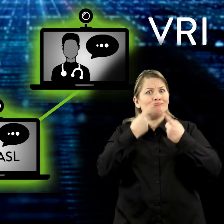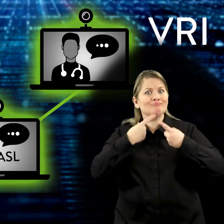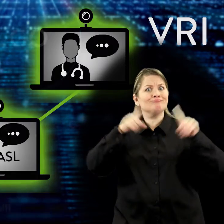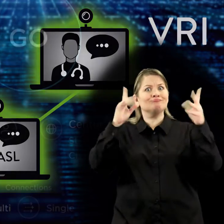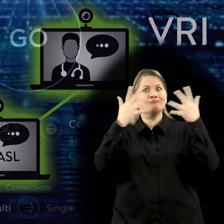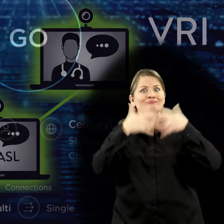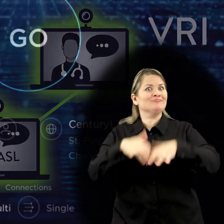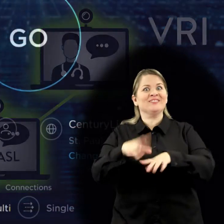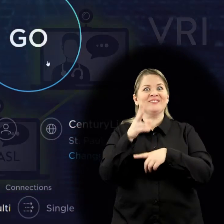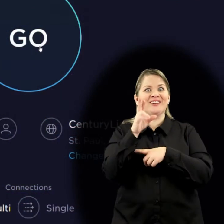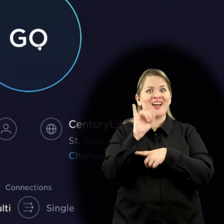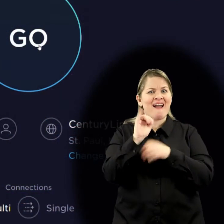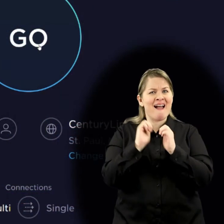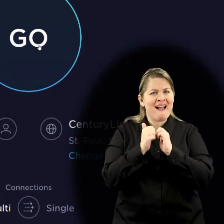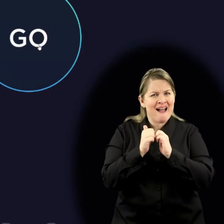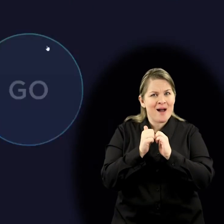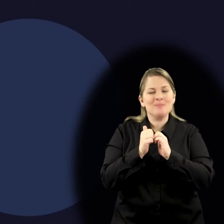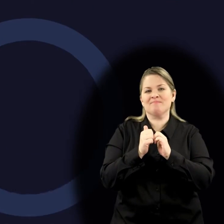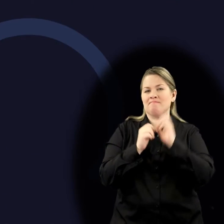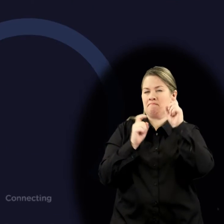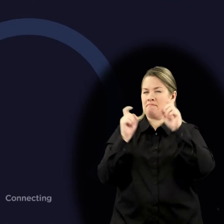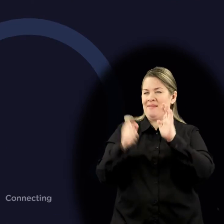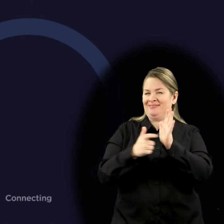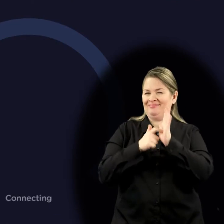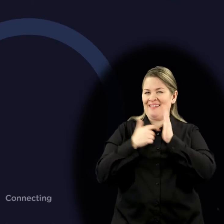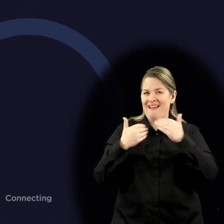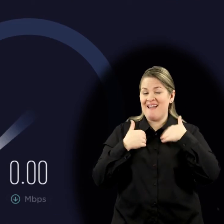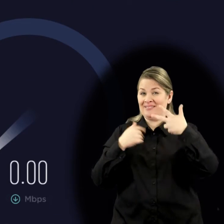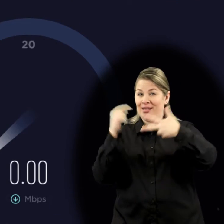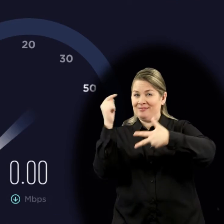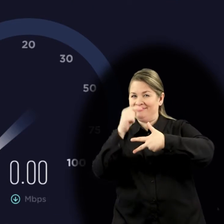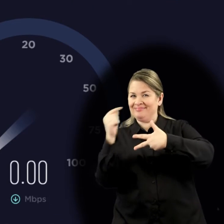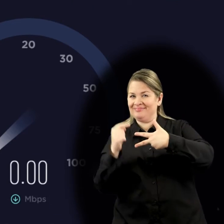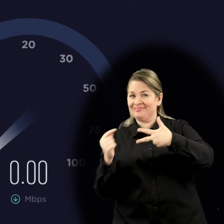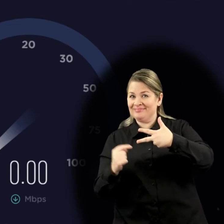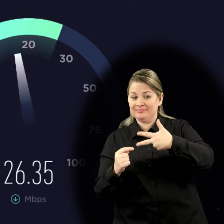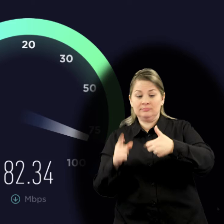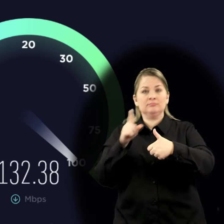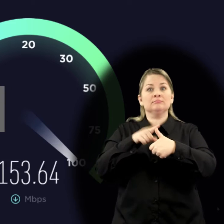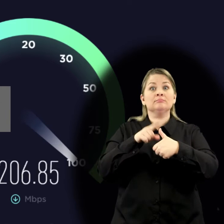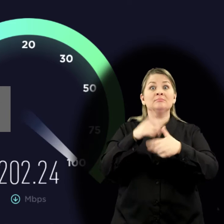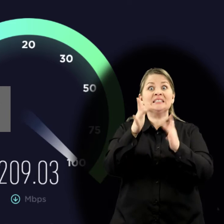To use VRI, you must have three things: